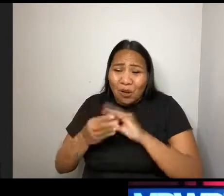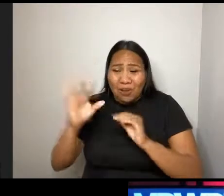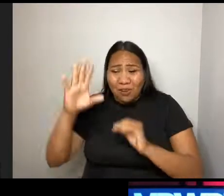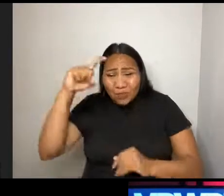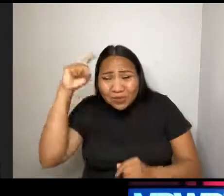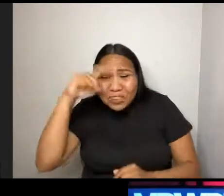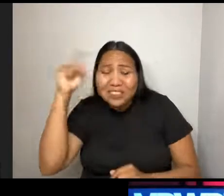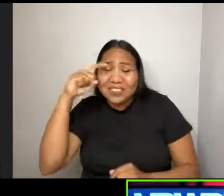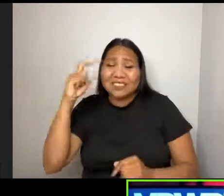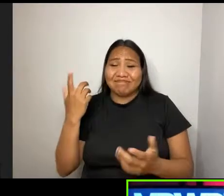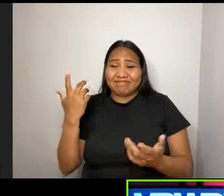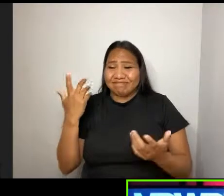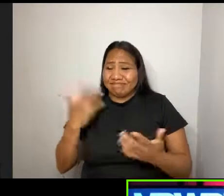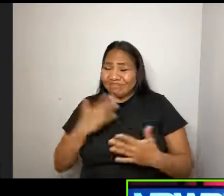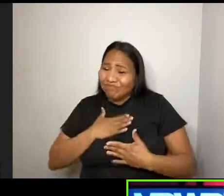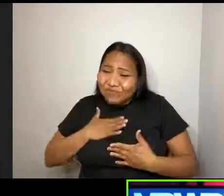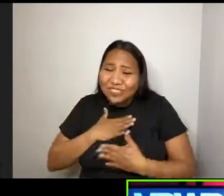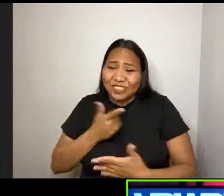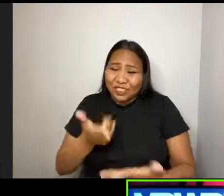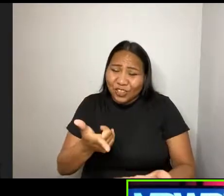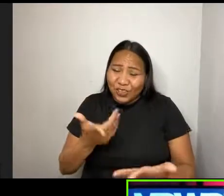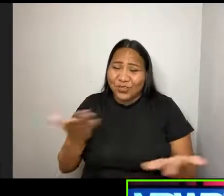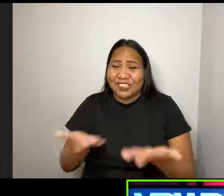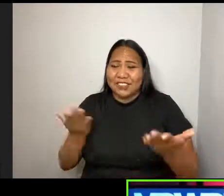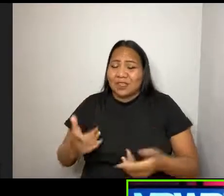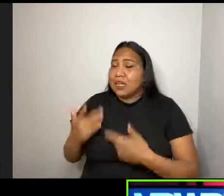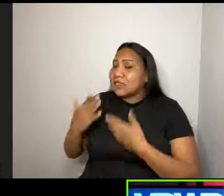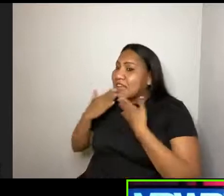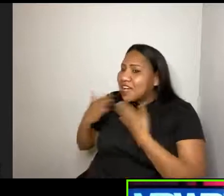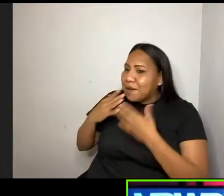Thank you so much, Melinda. I really appreciate you, your work and